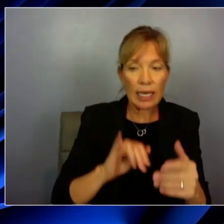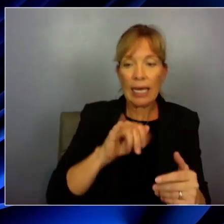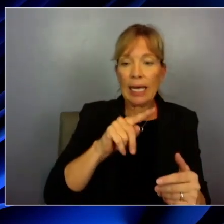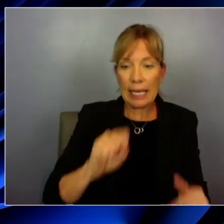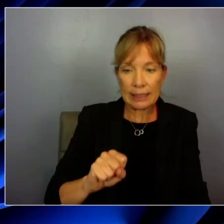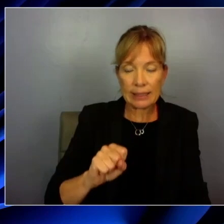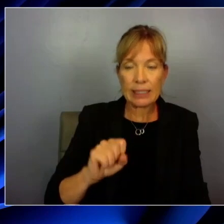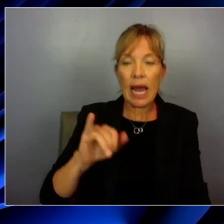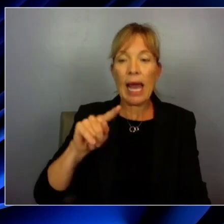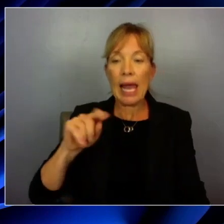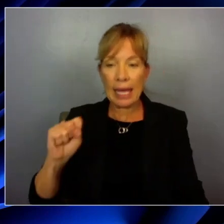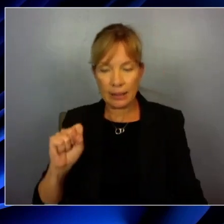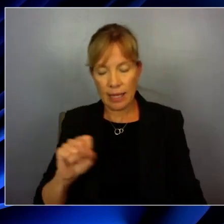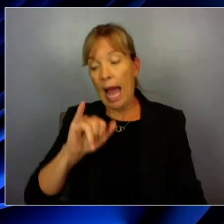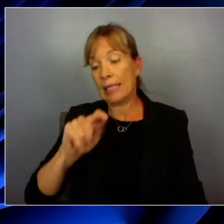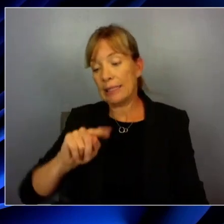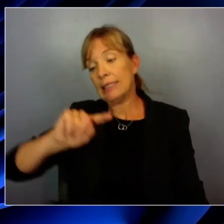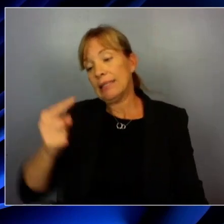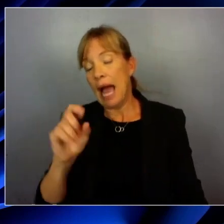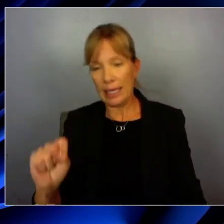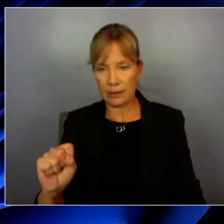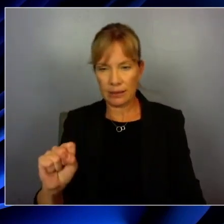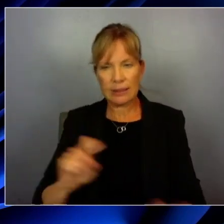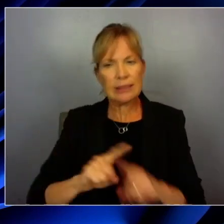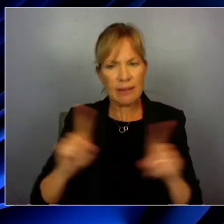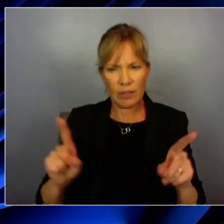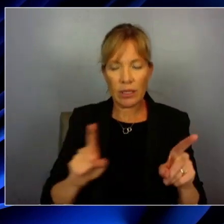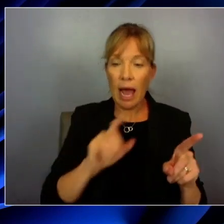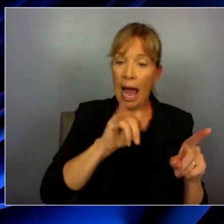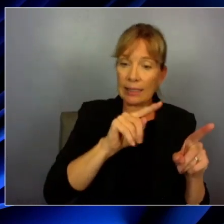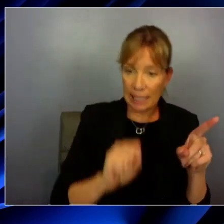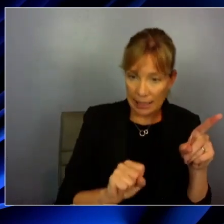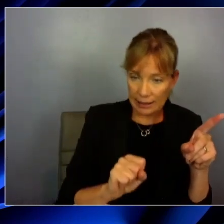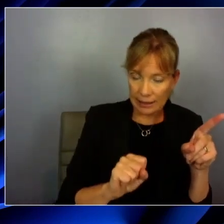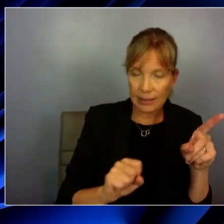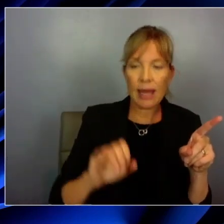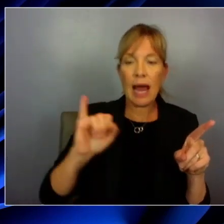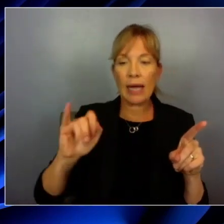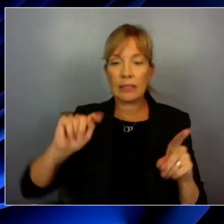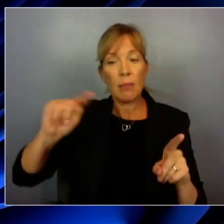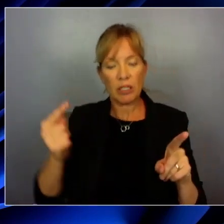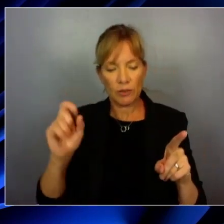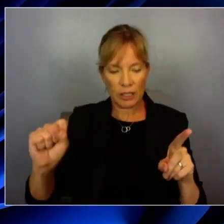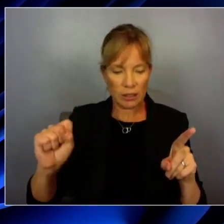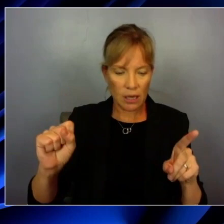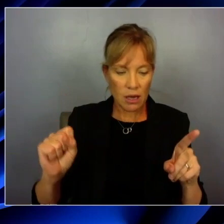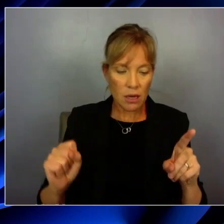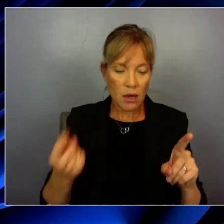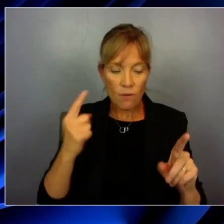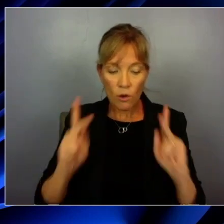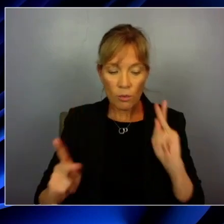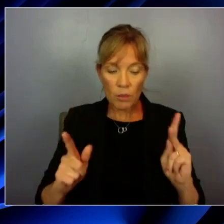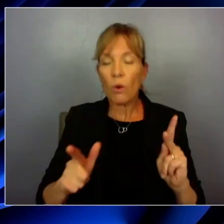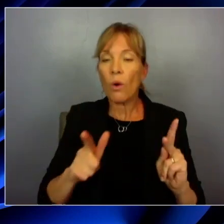I-T Apostrophe S versus ITS and for people, not only who have dyslexia,